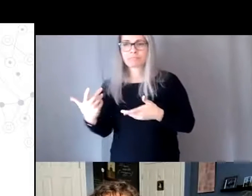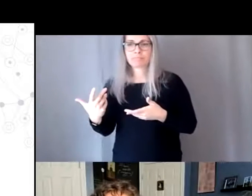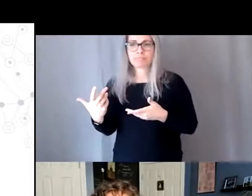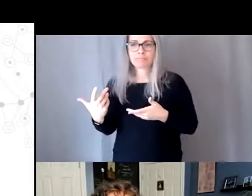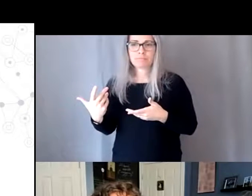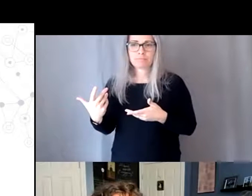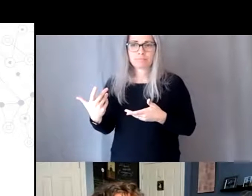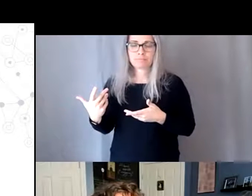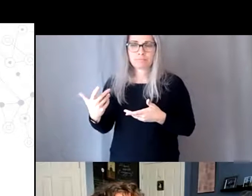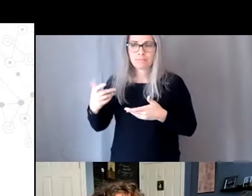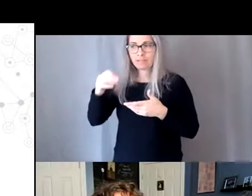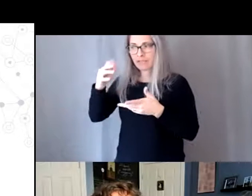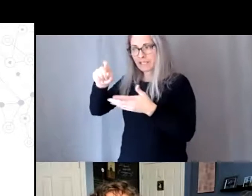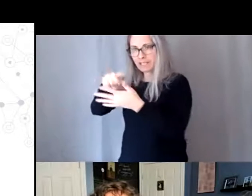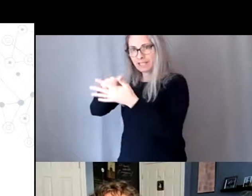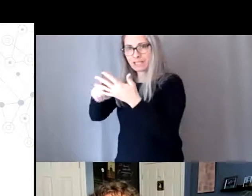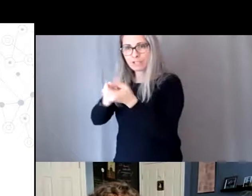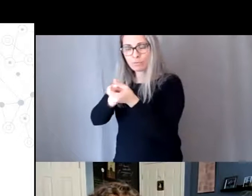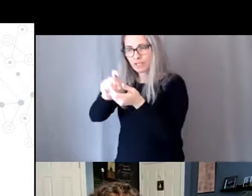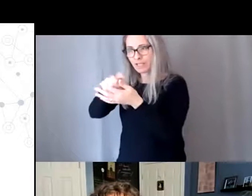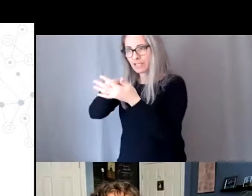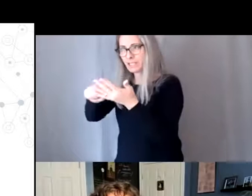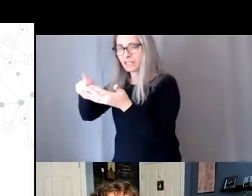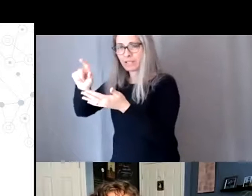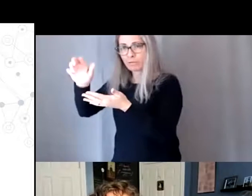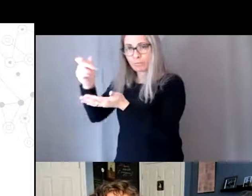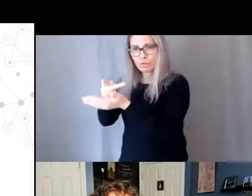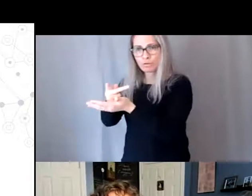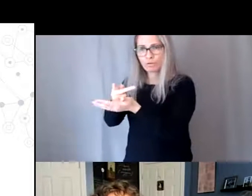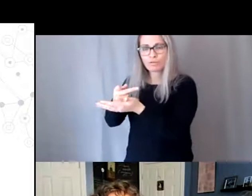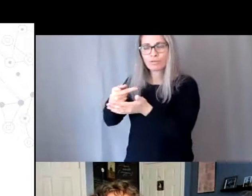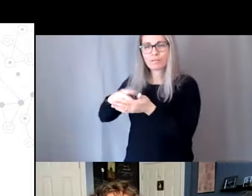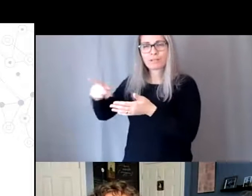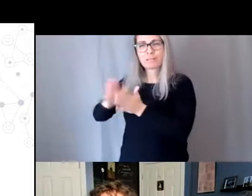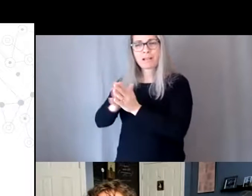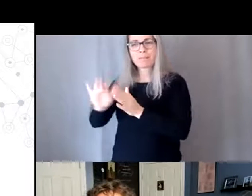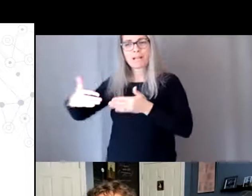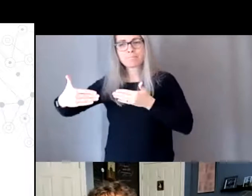to gain access to supports and services they're really going to be compromised